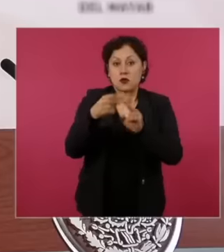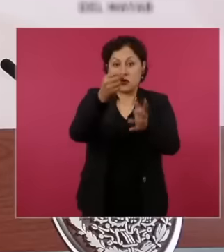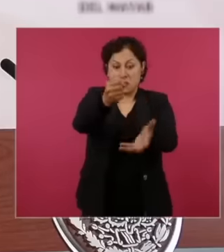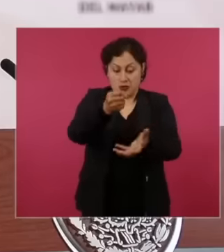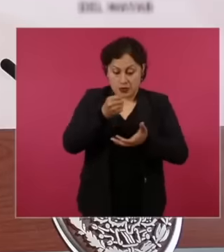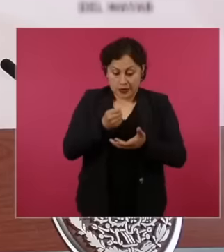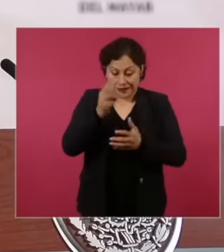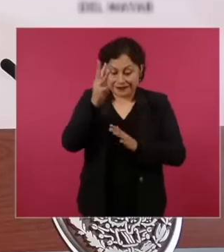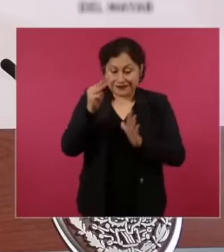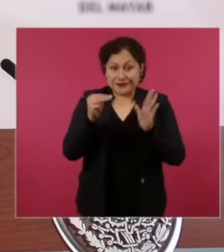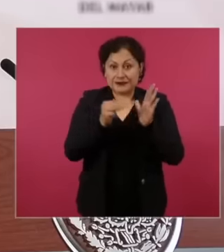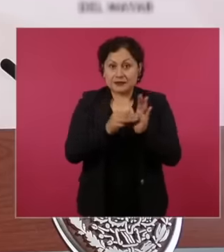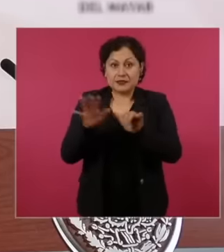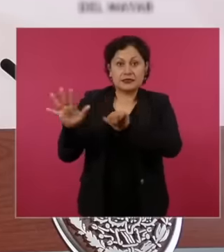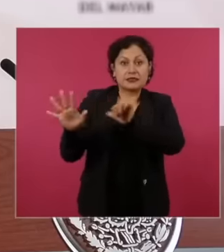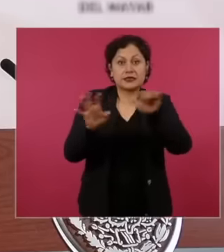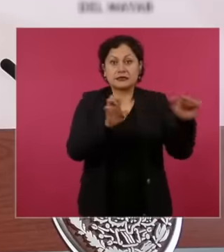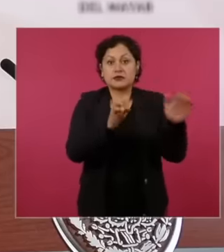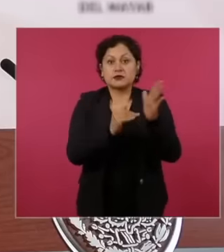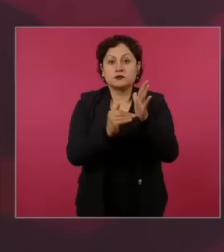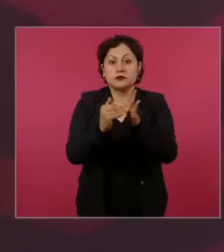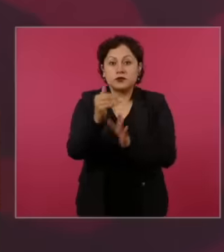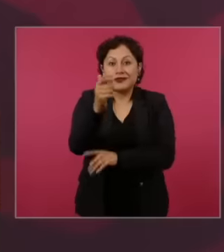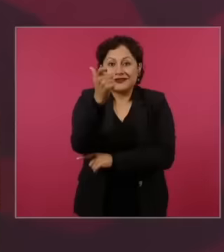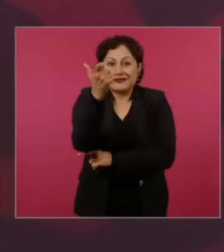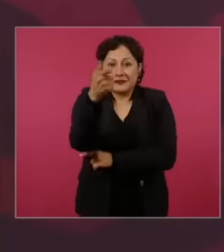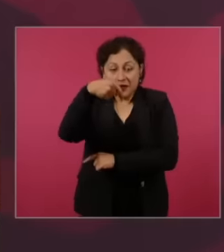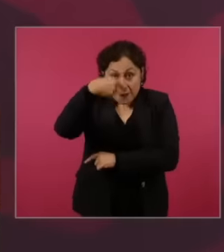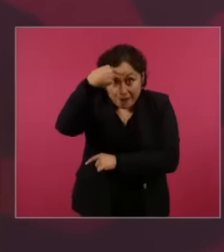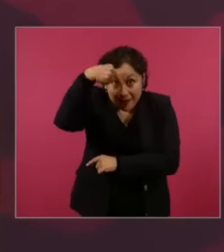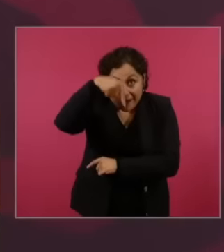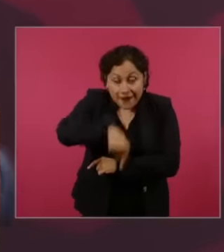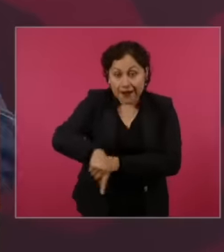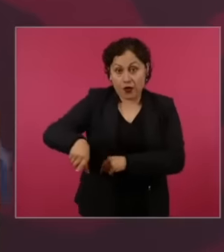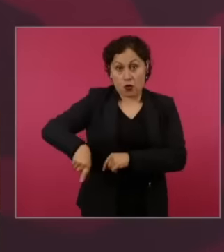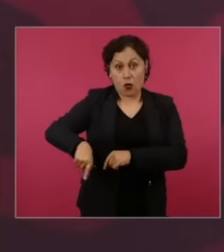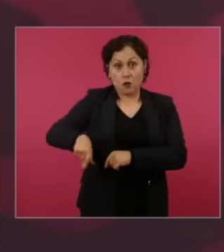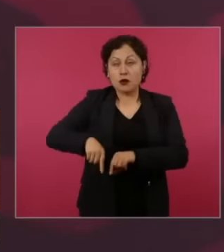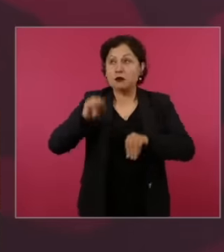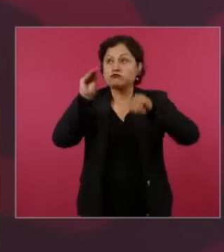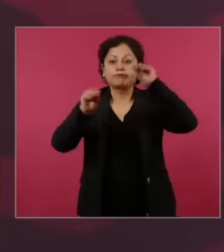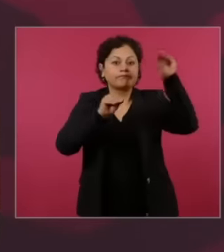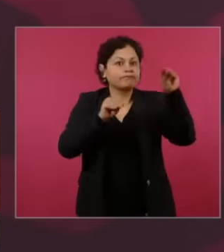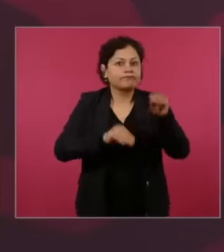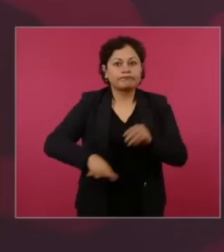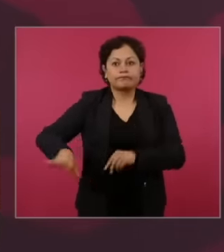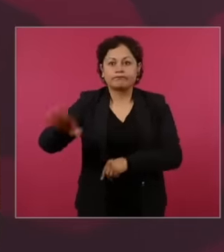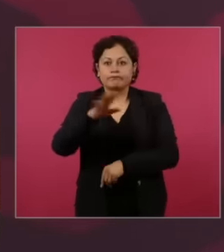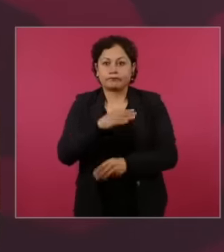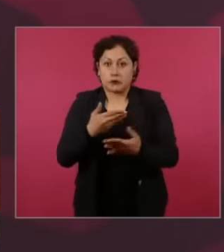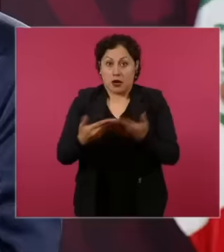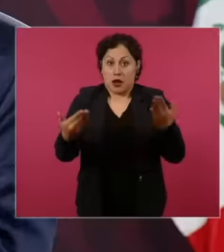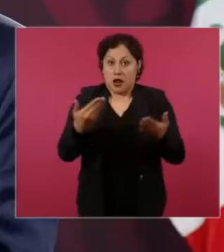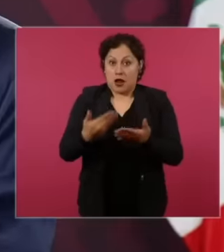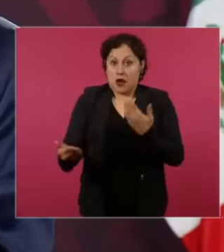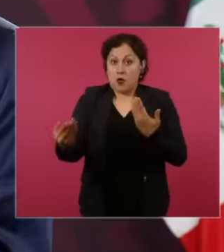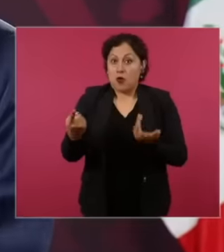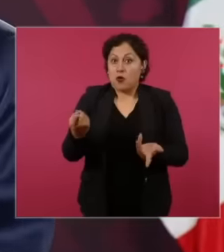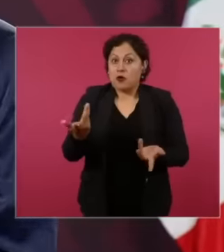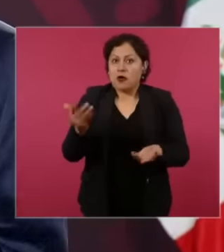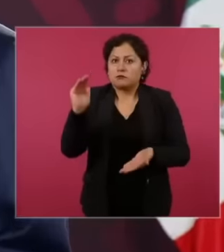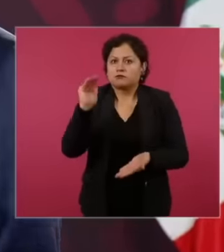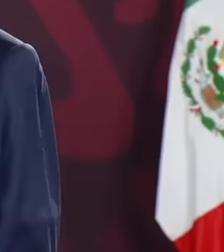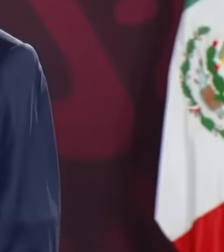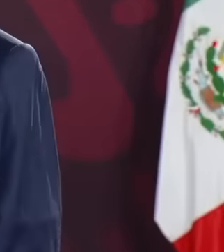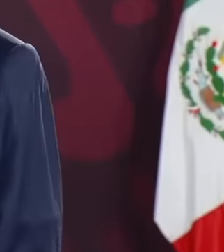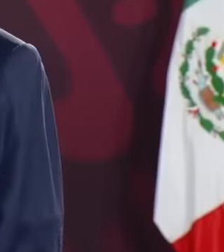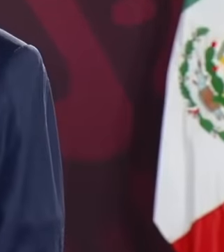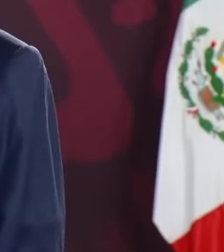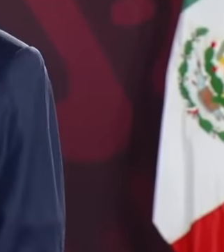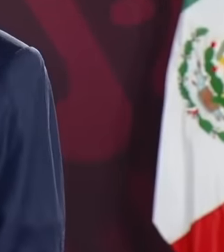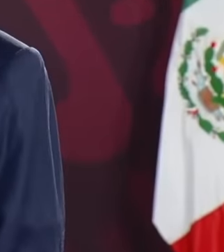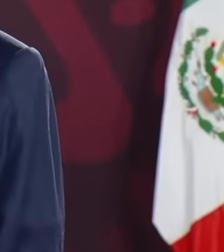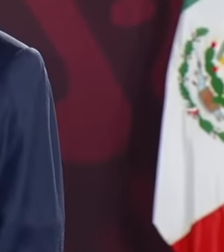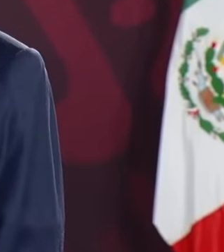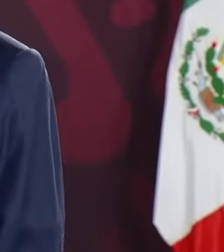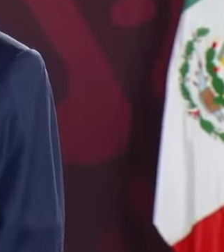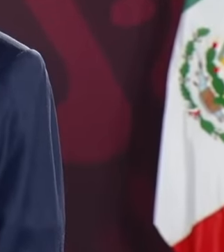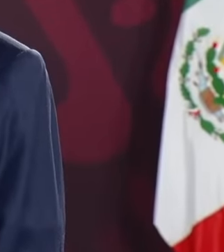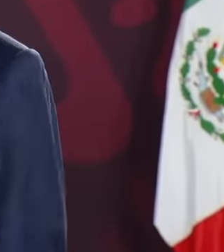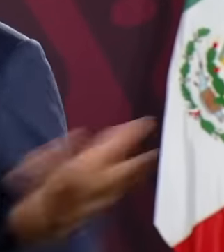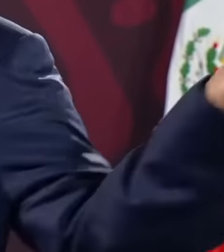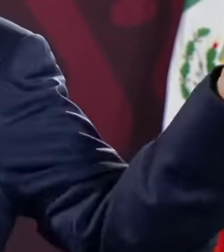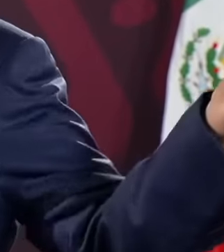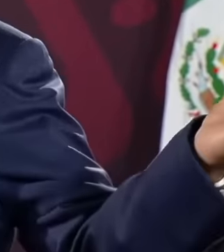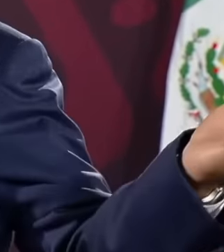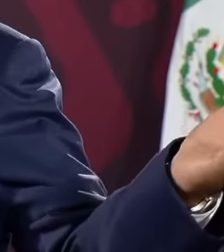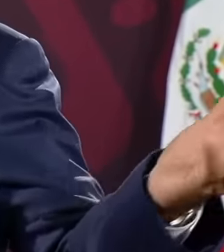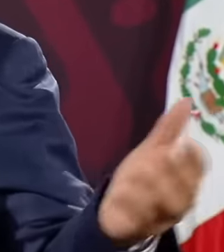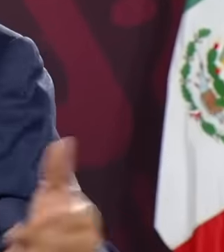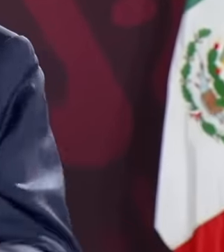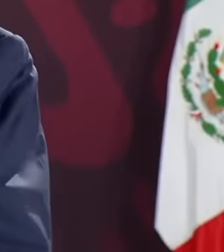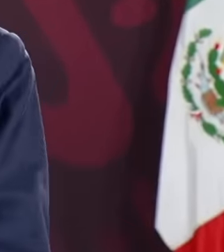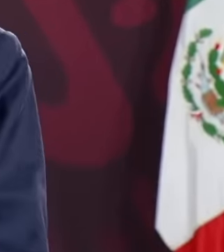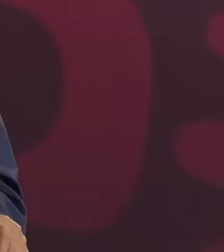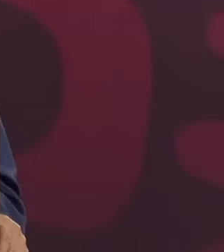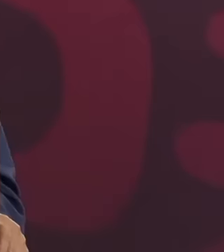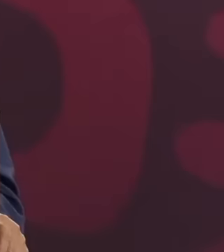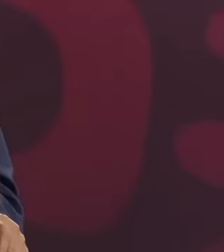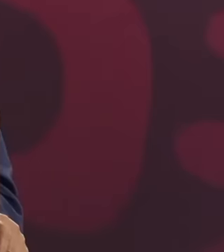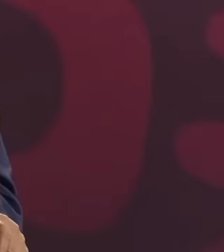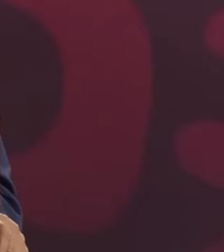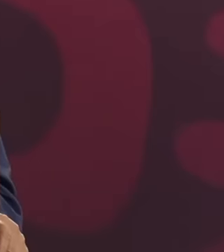and this year the presidency is going to spend 500 million